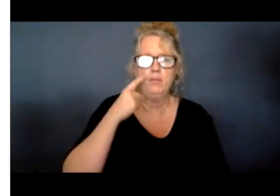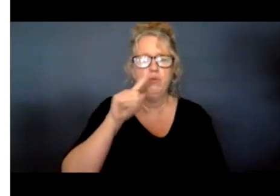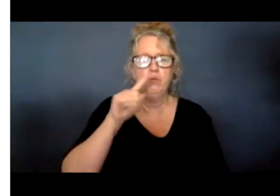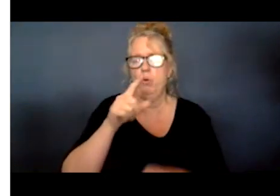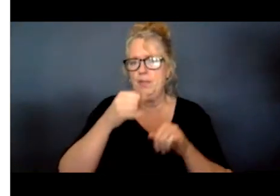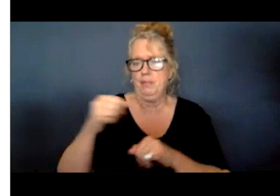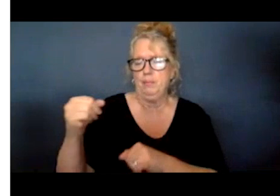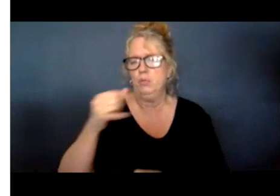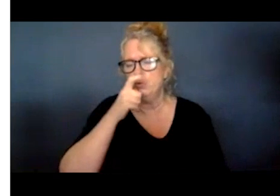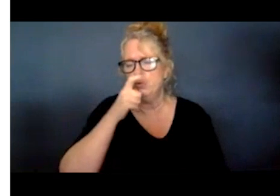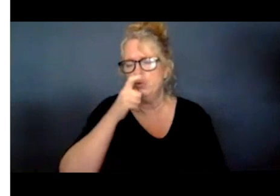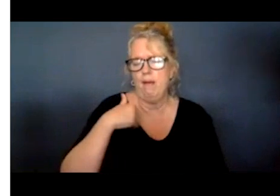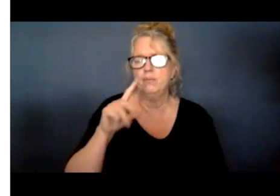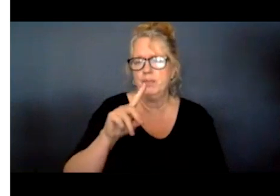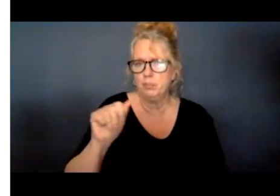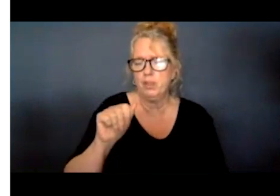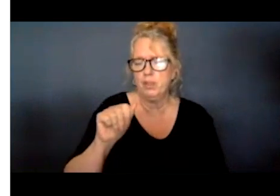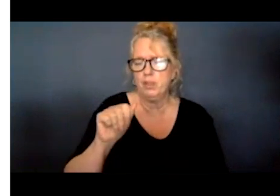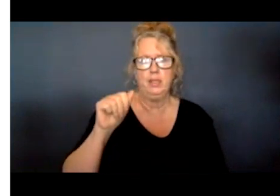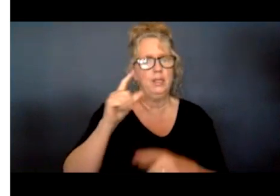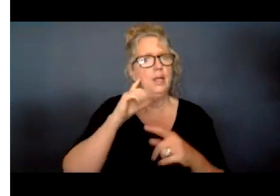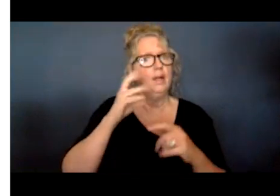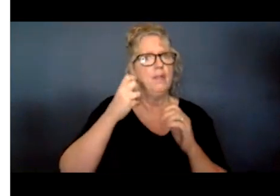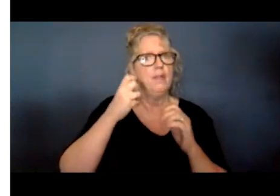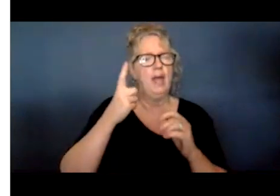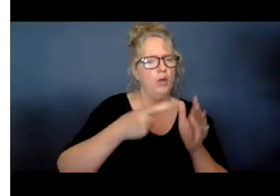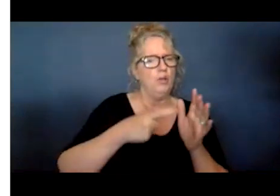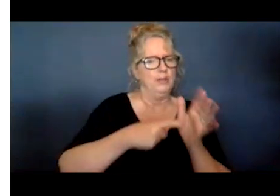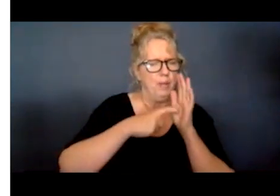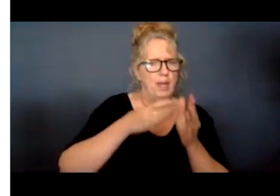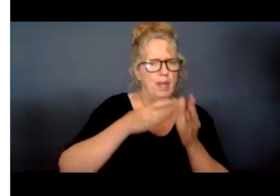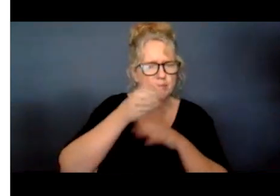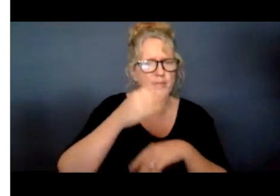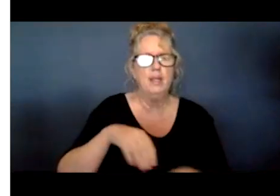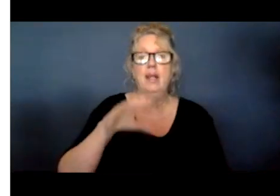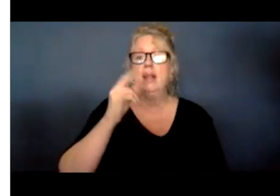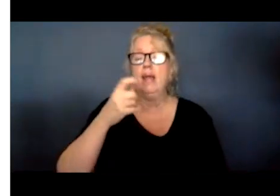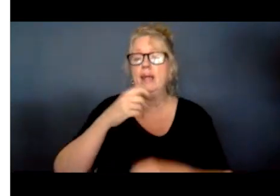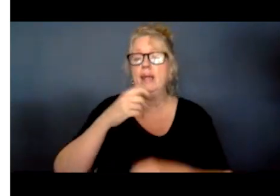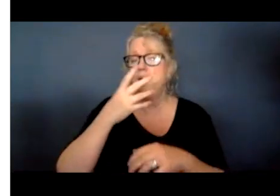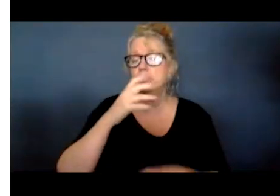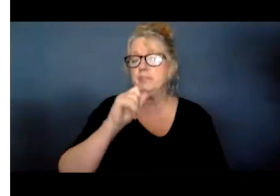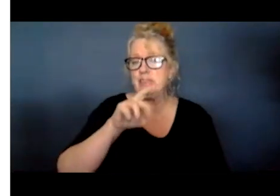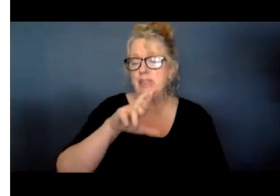with disabilities in high-demand fields like Cybersecurity, Cloud Computing,